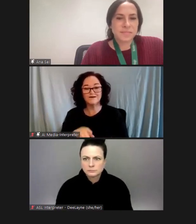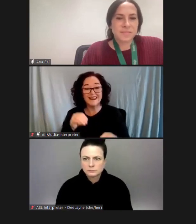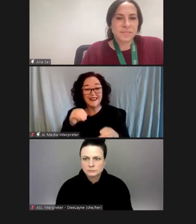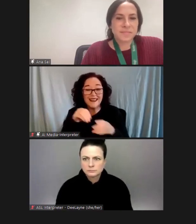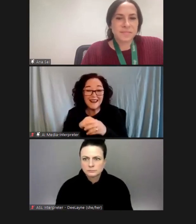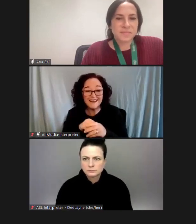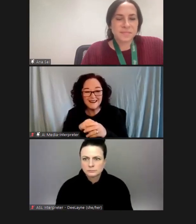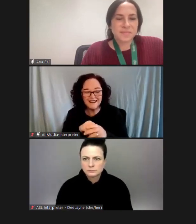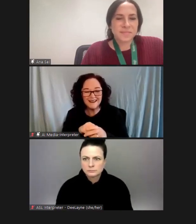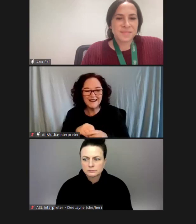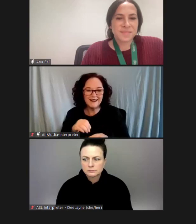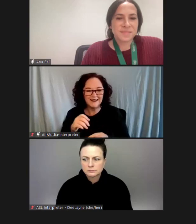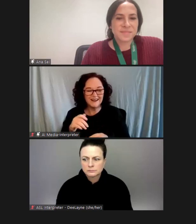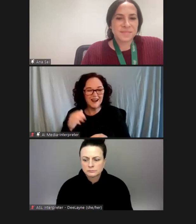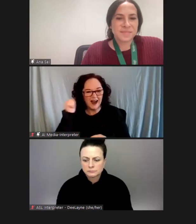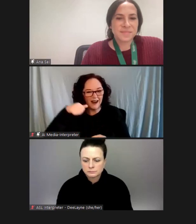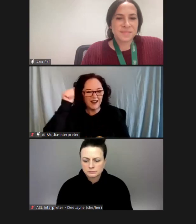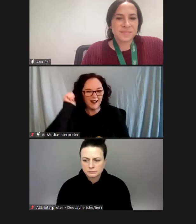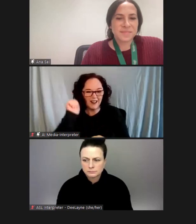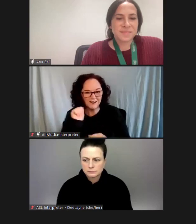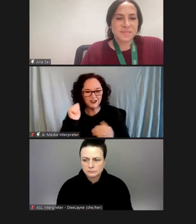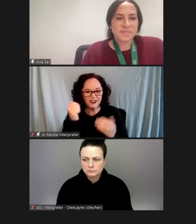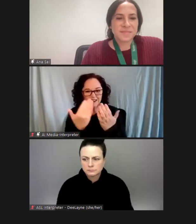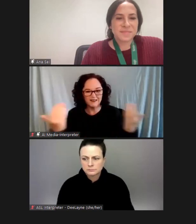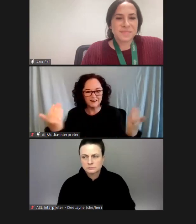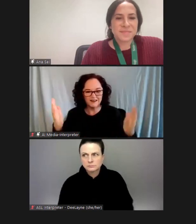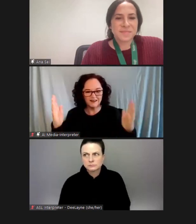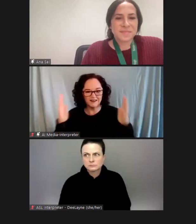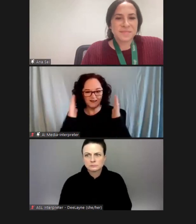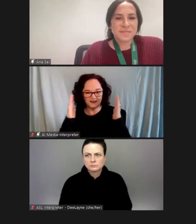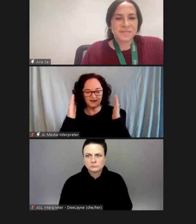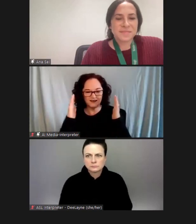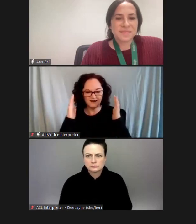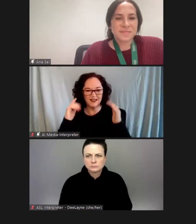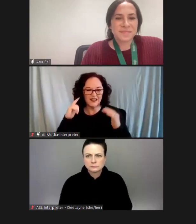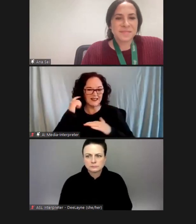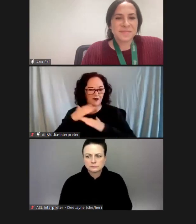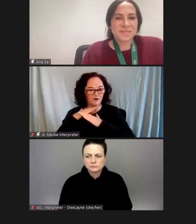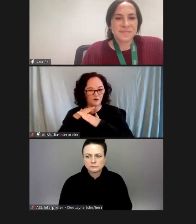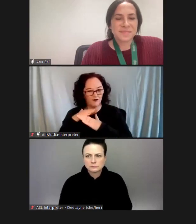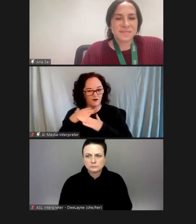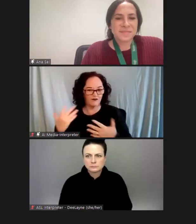soundproof booth so we need to do